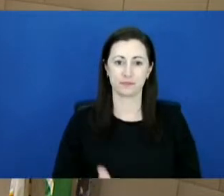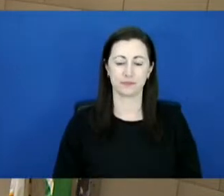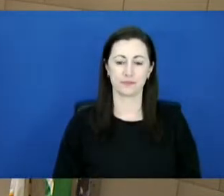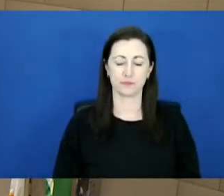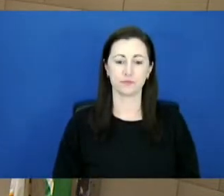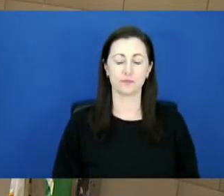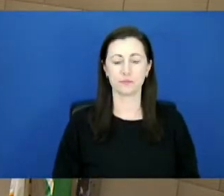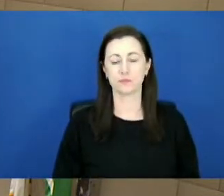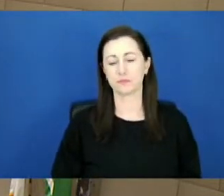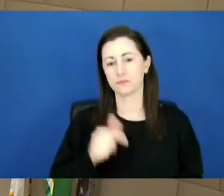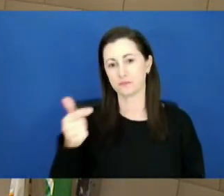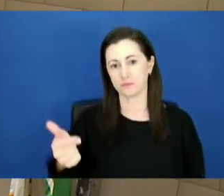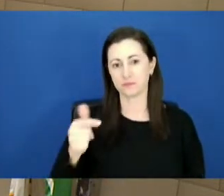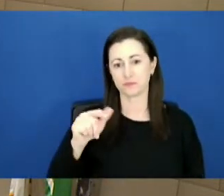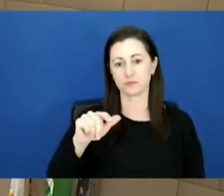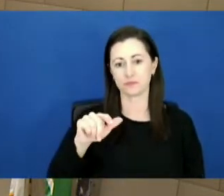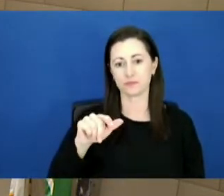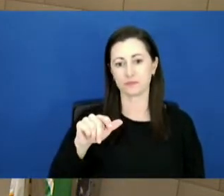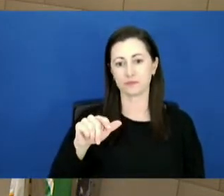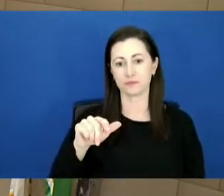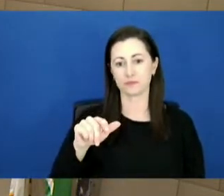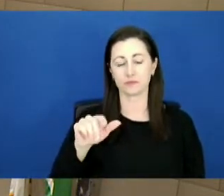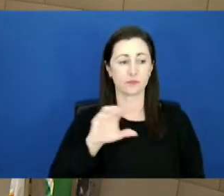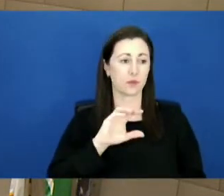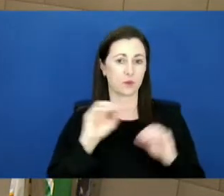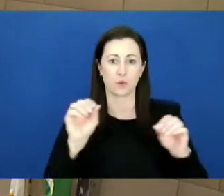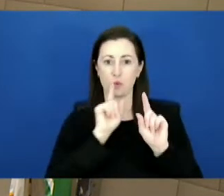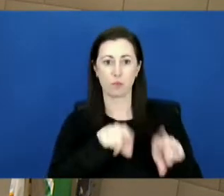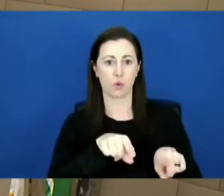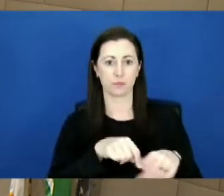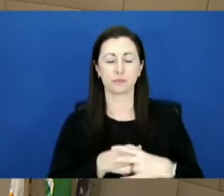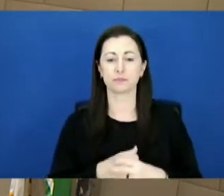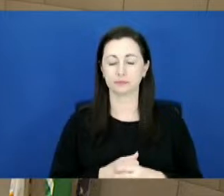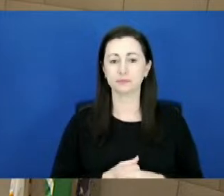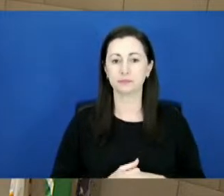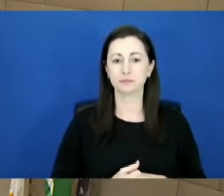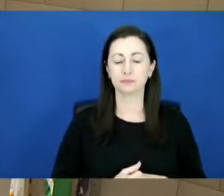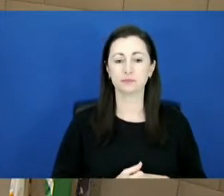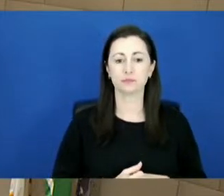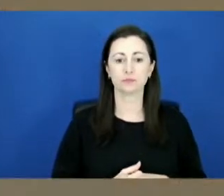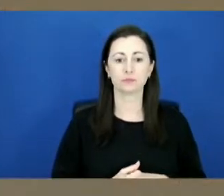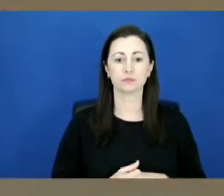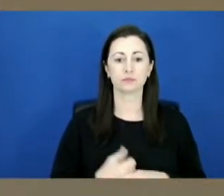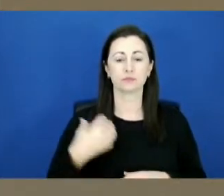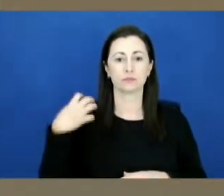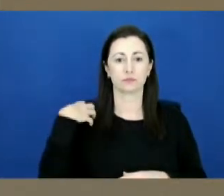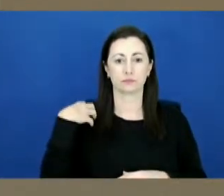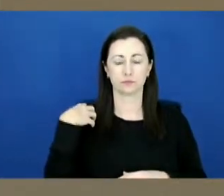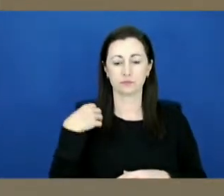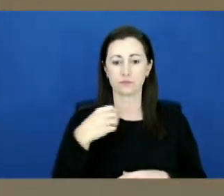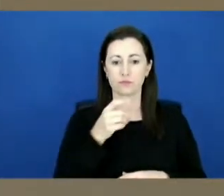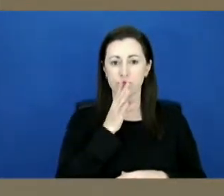DAUGHTER, AND WELCOME MY FAMILY. THANK YOU. ALL RIGHT. YES.